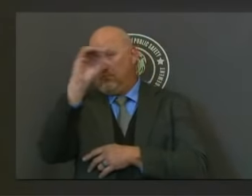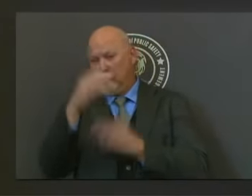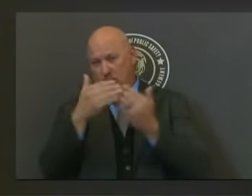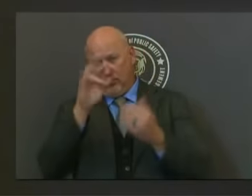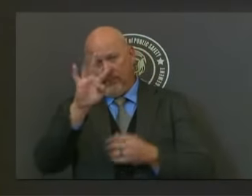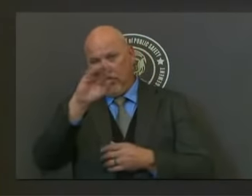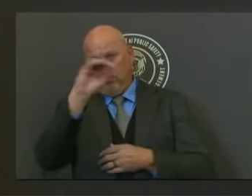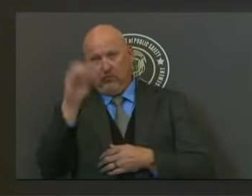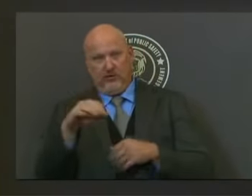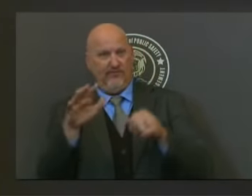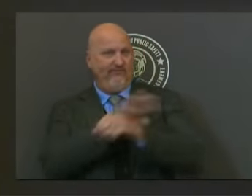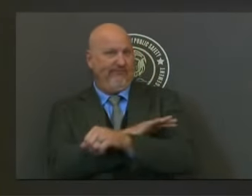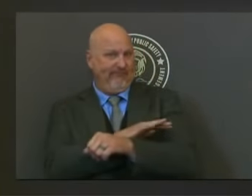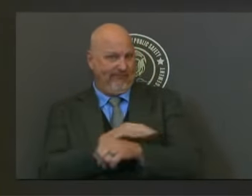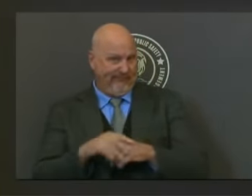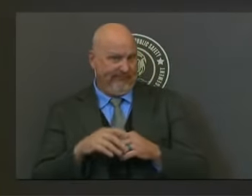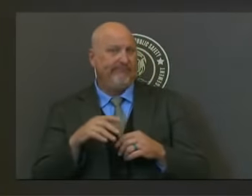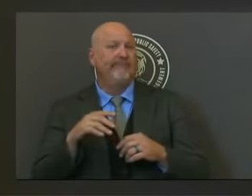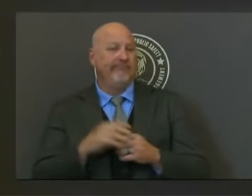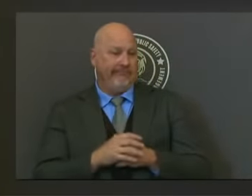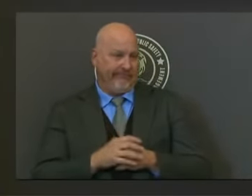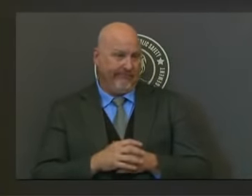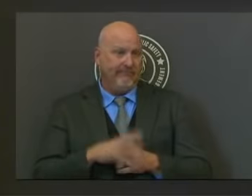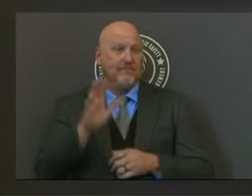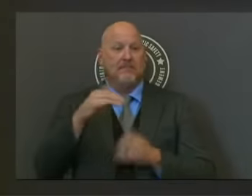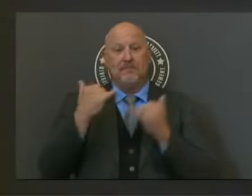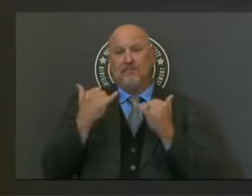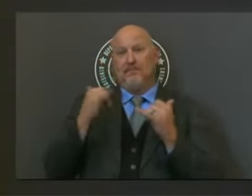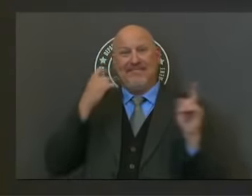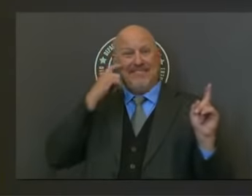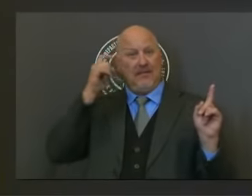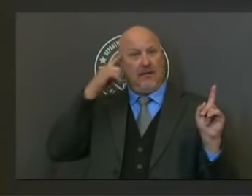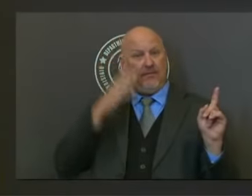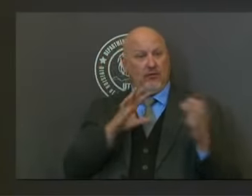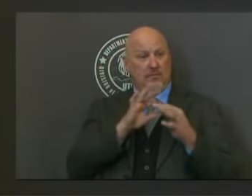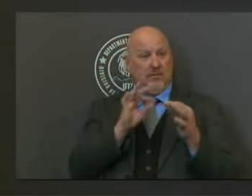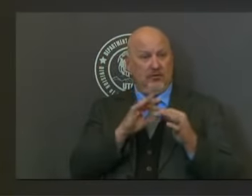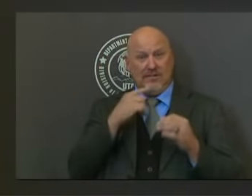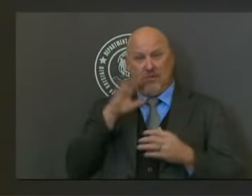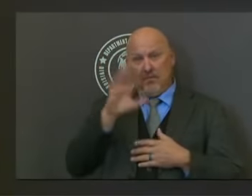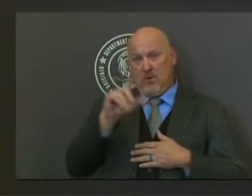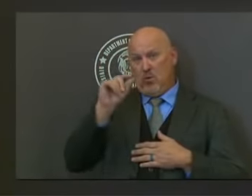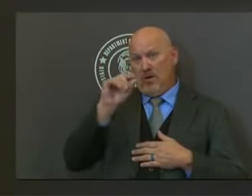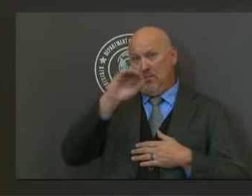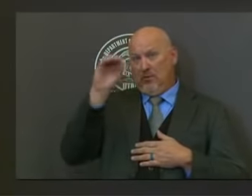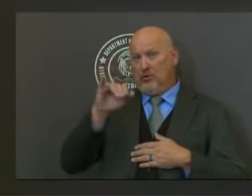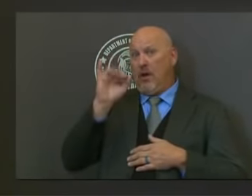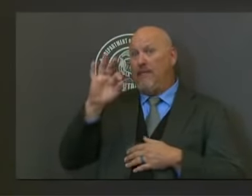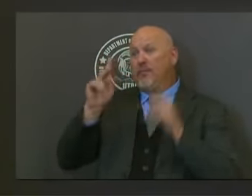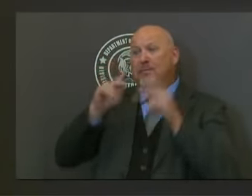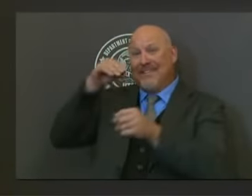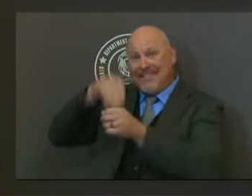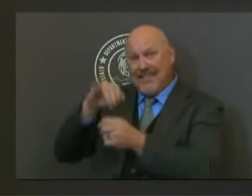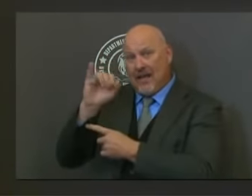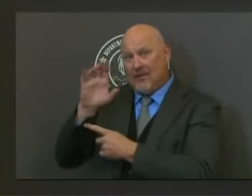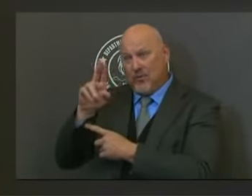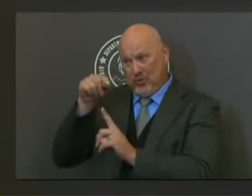utilization as a governor mentioned about twenty percent